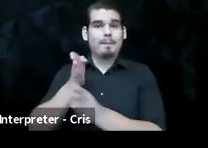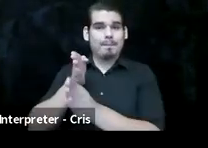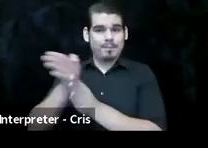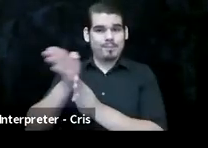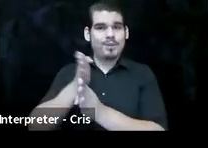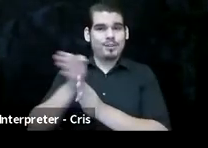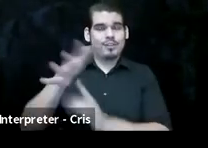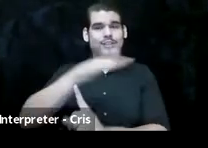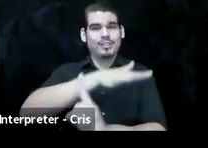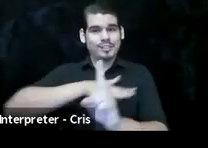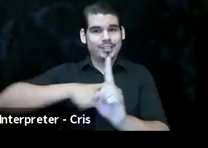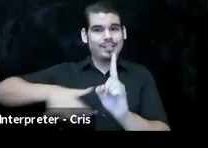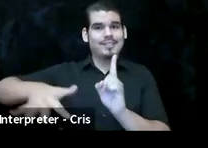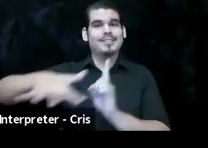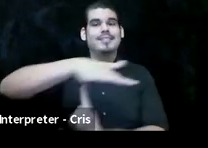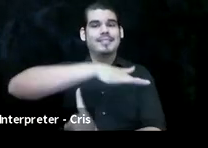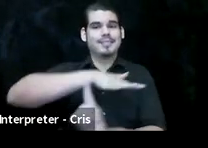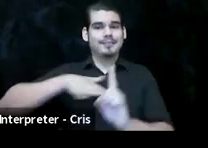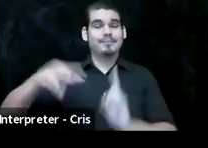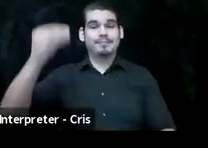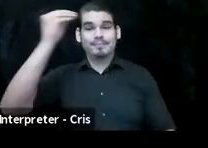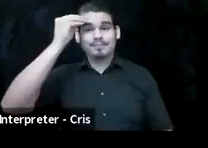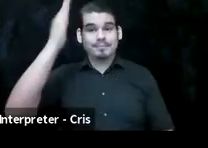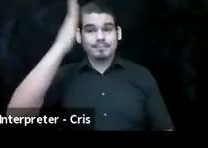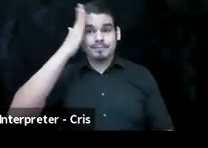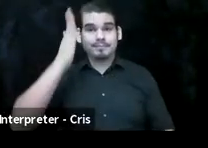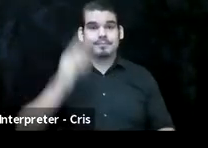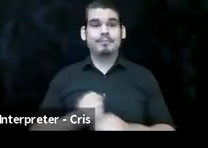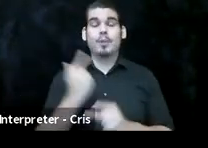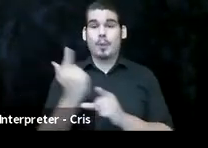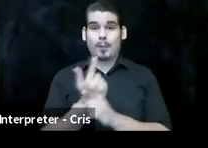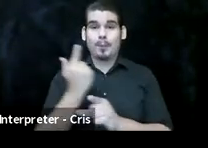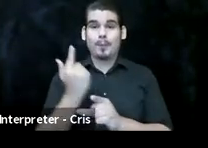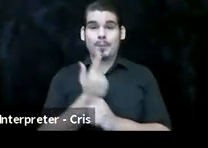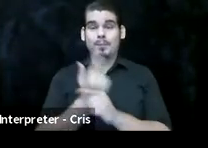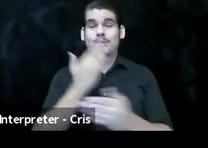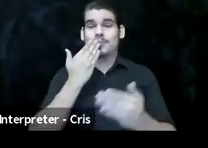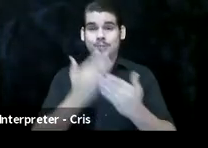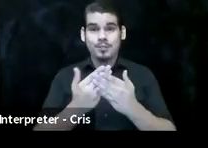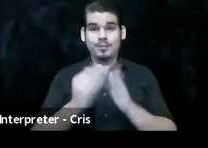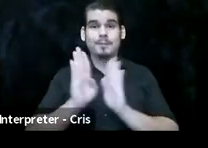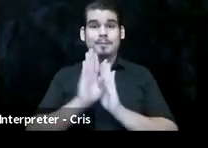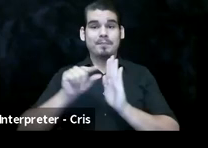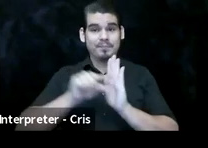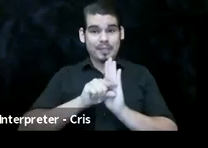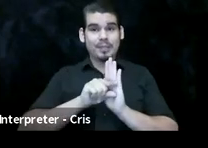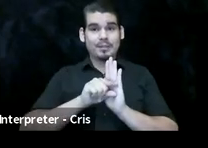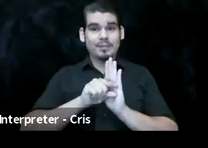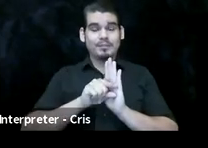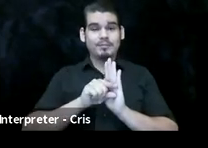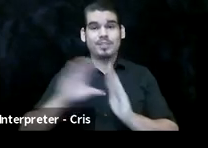Gerardo Chavez, RAD IX: Some he said, we need to keep in mind, using the appropriate insensitive background on you can use whatever it seems background, that is.